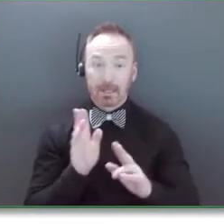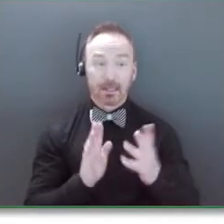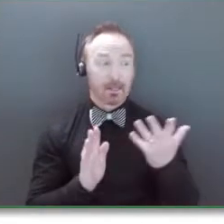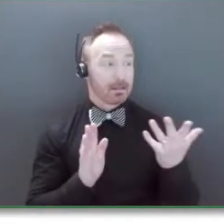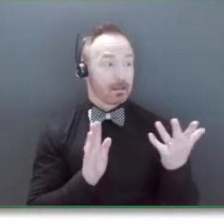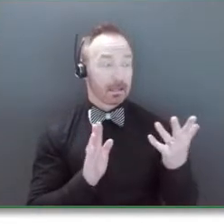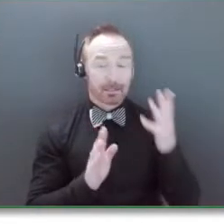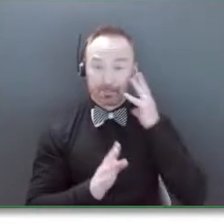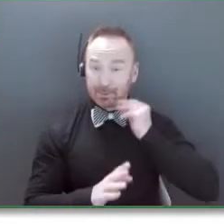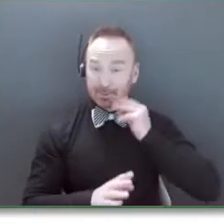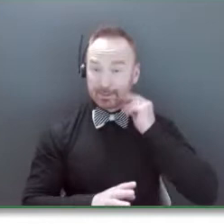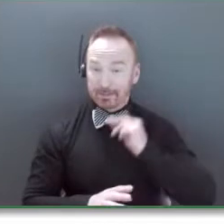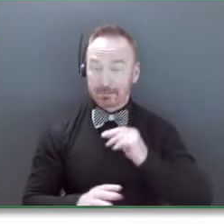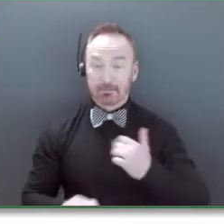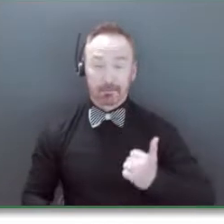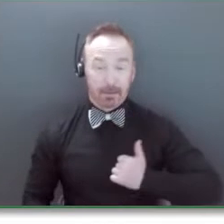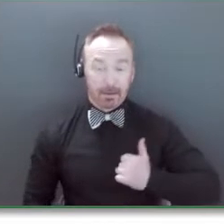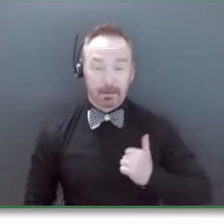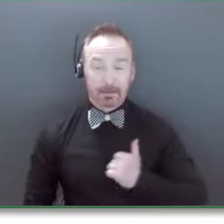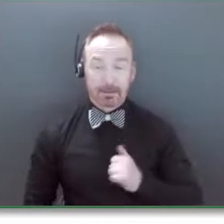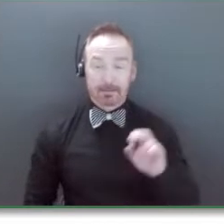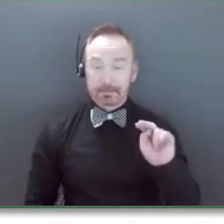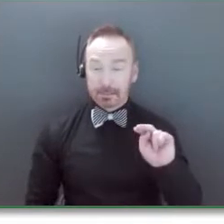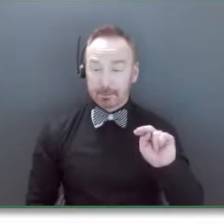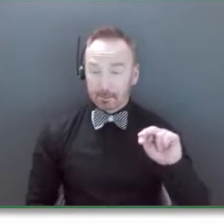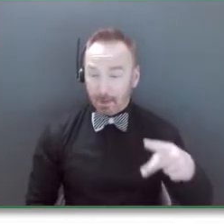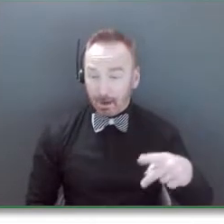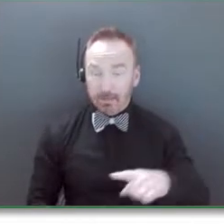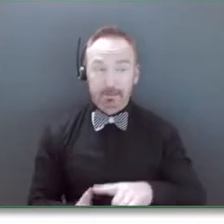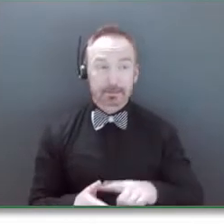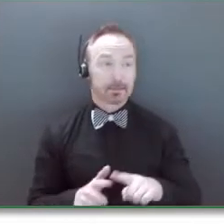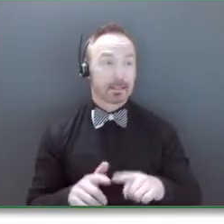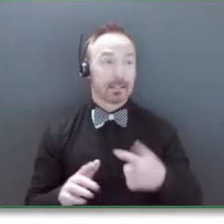inclusive groups and and just you know in a wonderful supportive way.